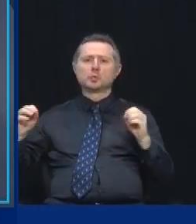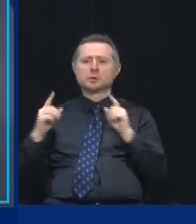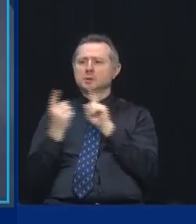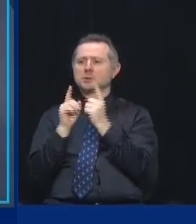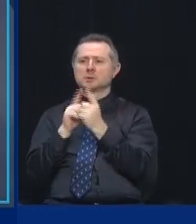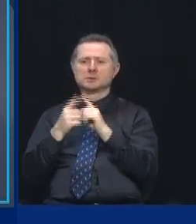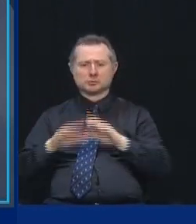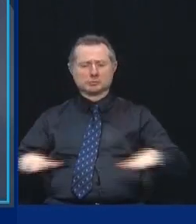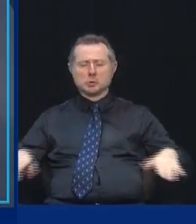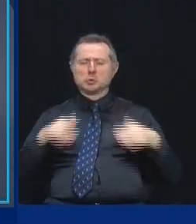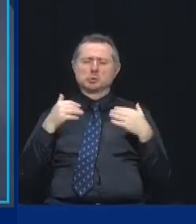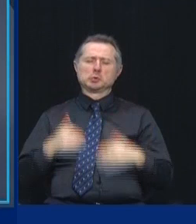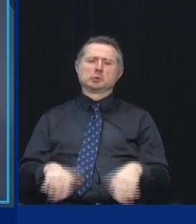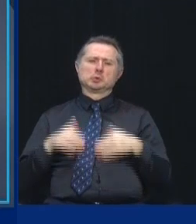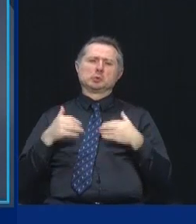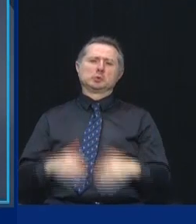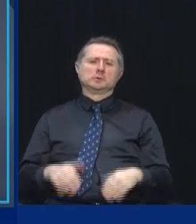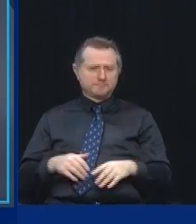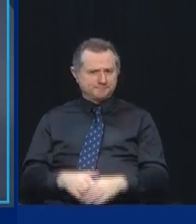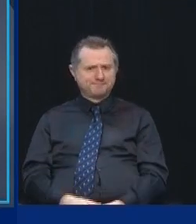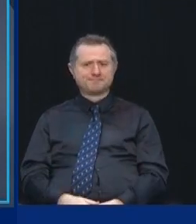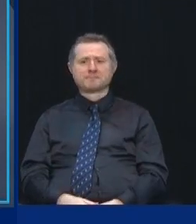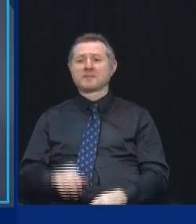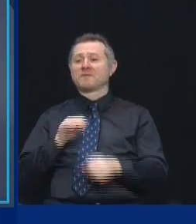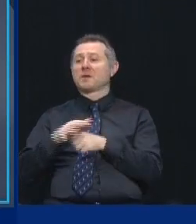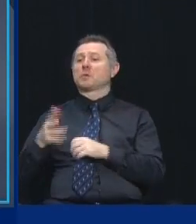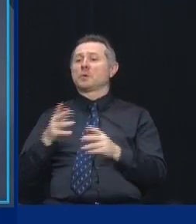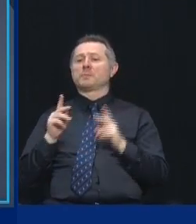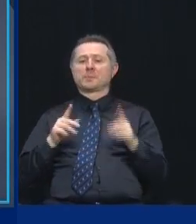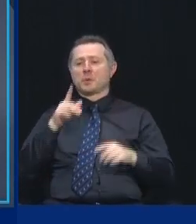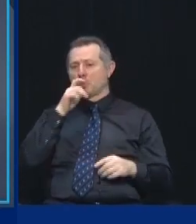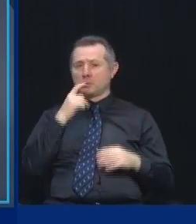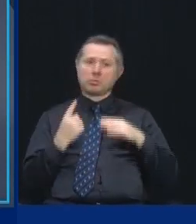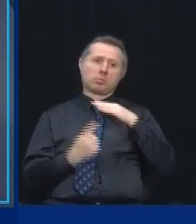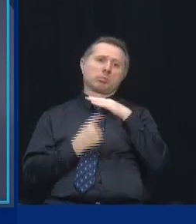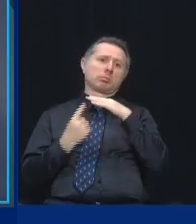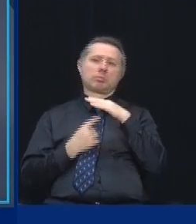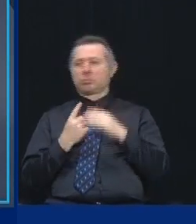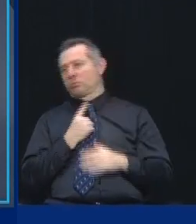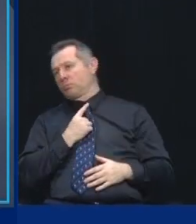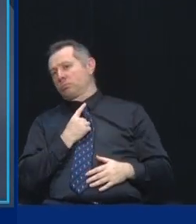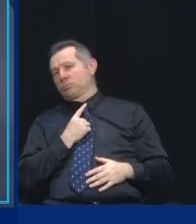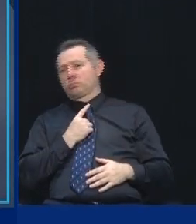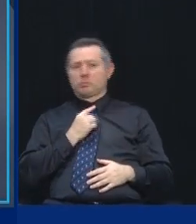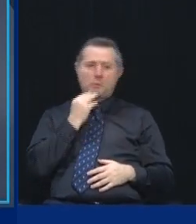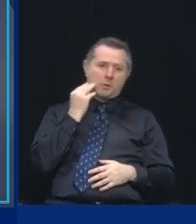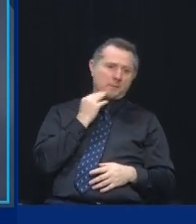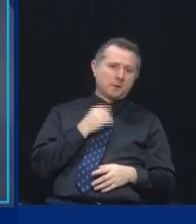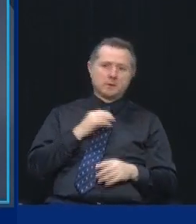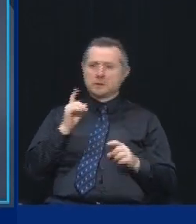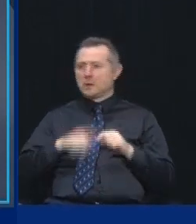YEAR? AND DIDN'T SOCIALIZE?